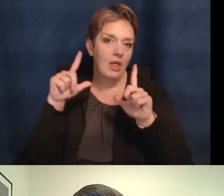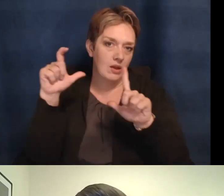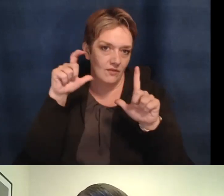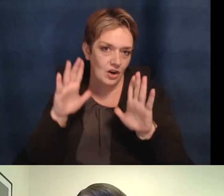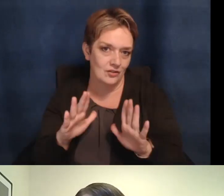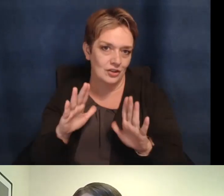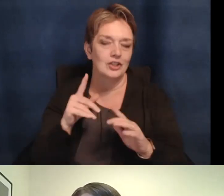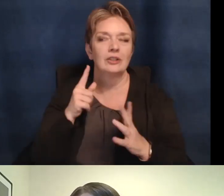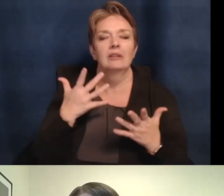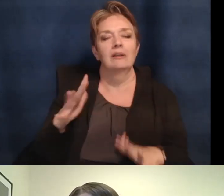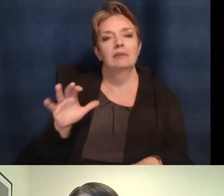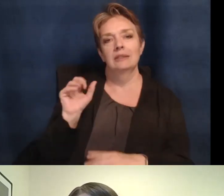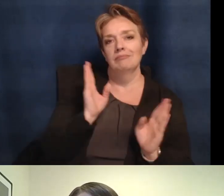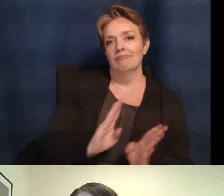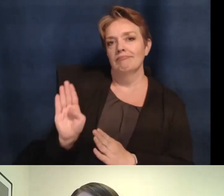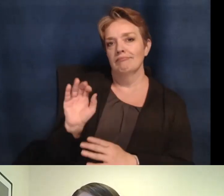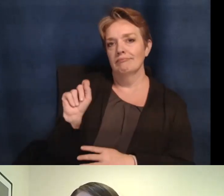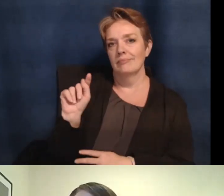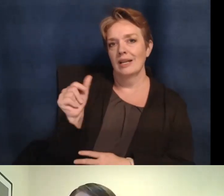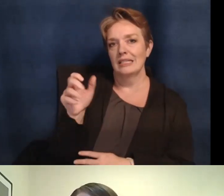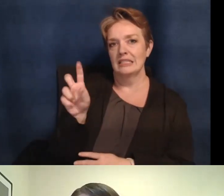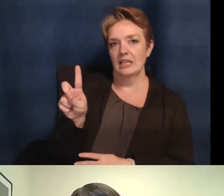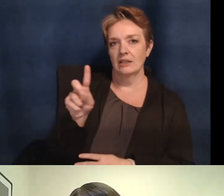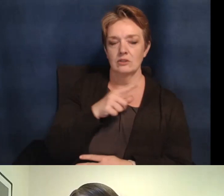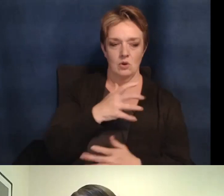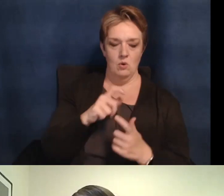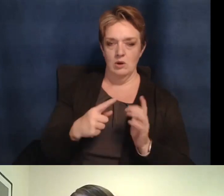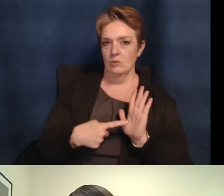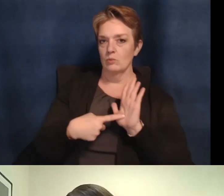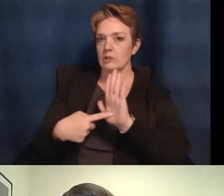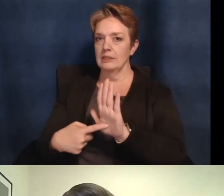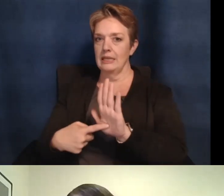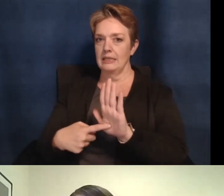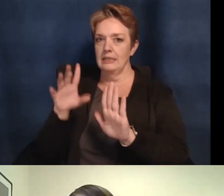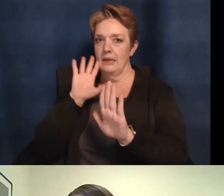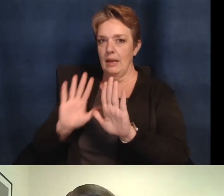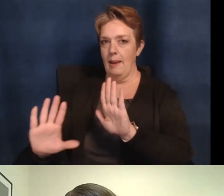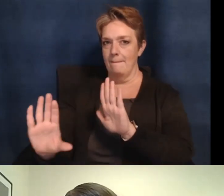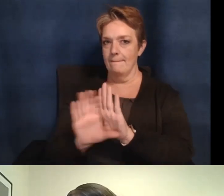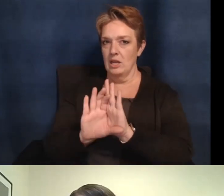It was staged, and she was really trying to present an image that conveyed some gravitas.